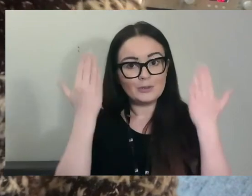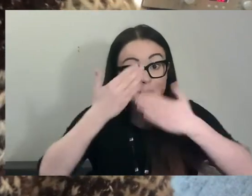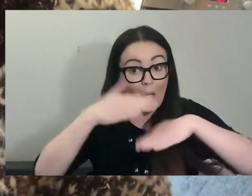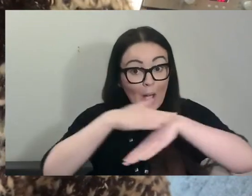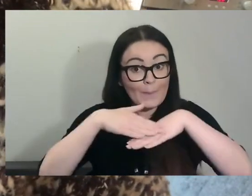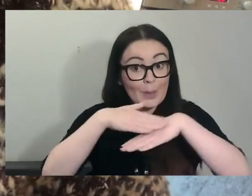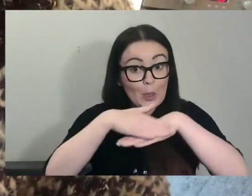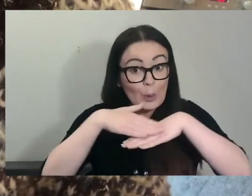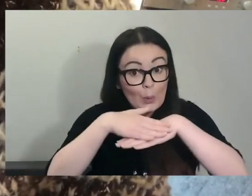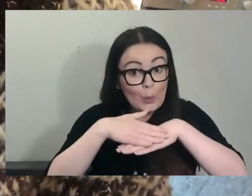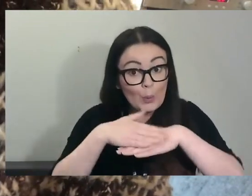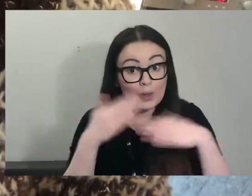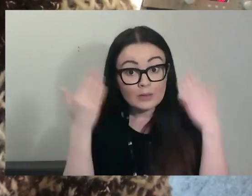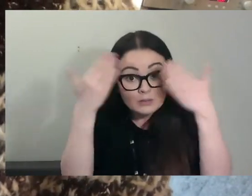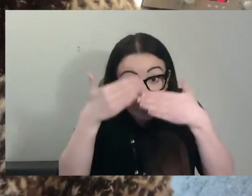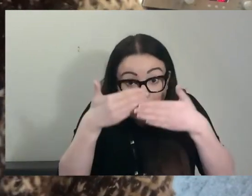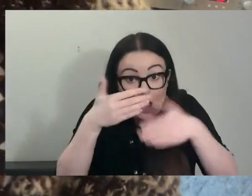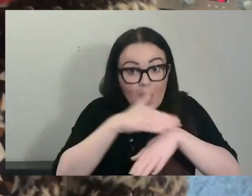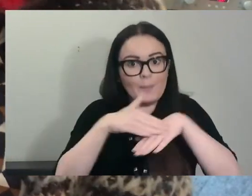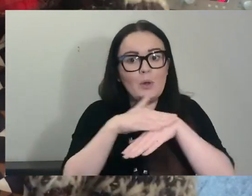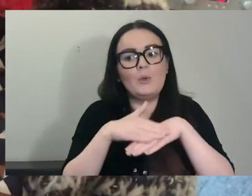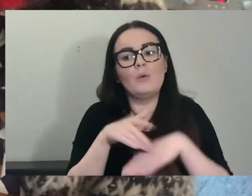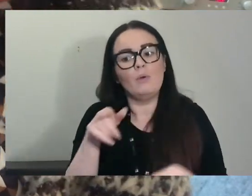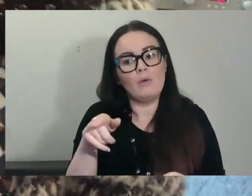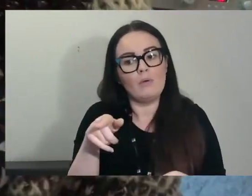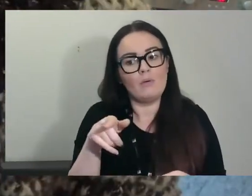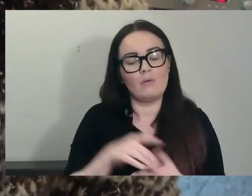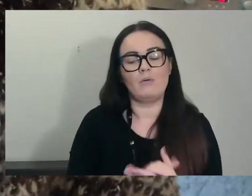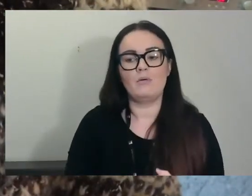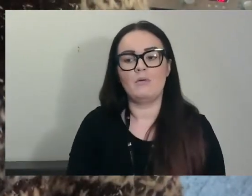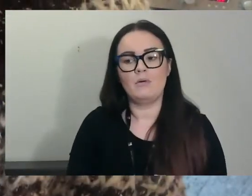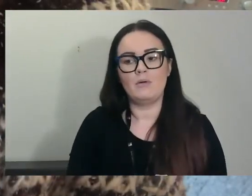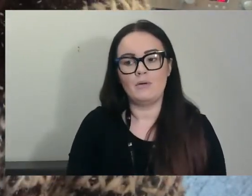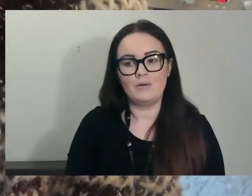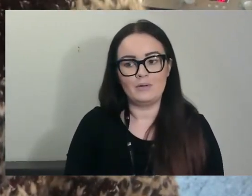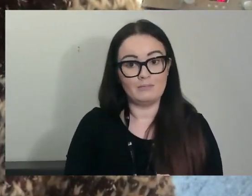some dark blue squares with my carrot